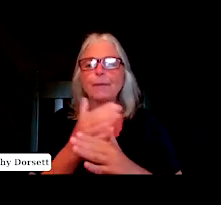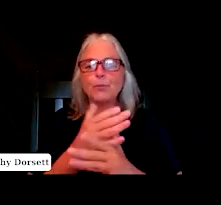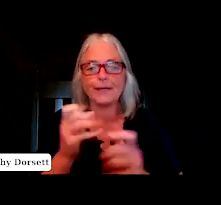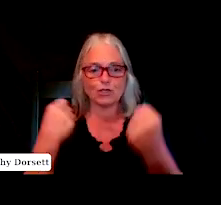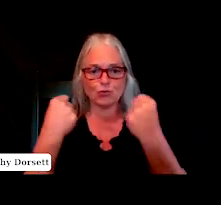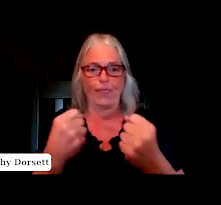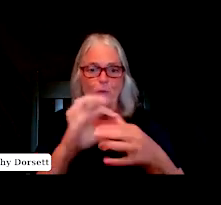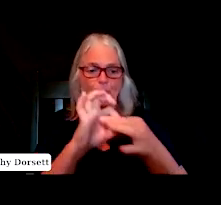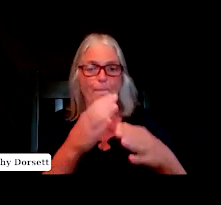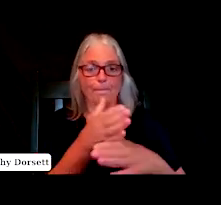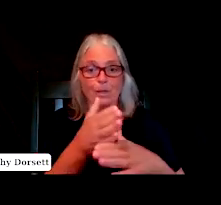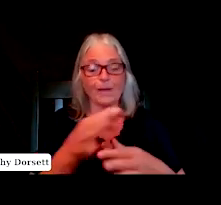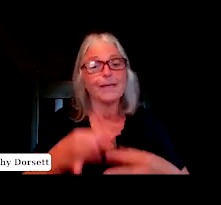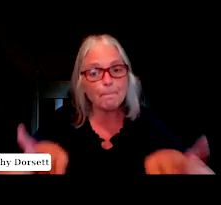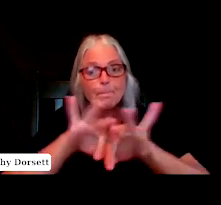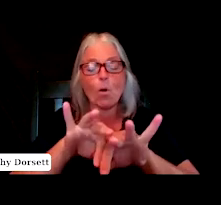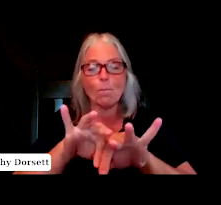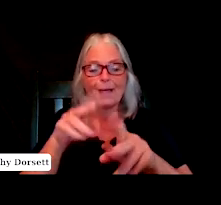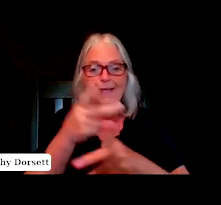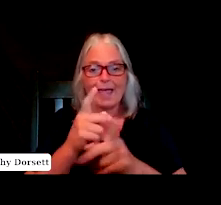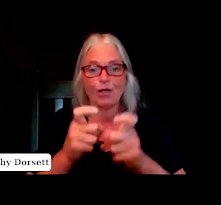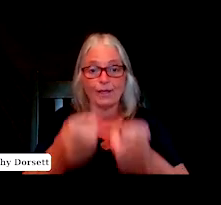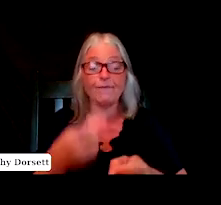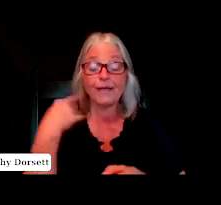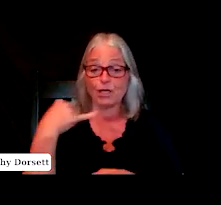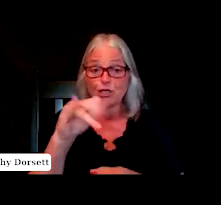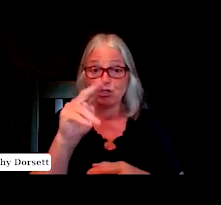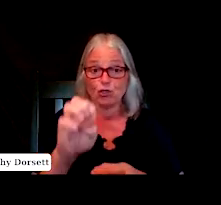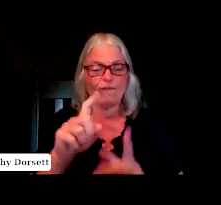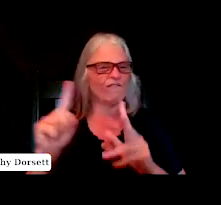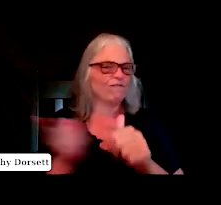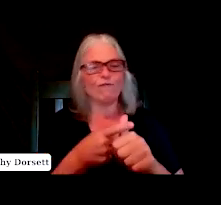At the end of June, gathering care, launched its 1st ever issue.